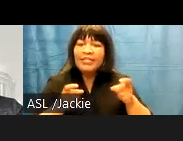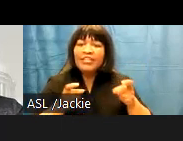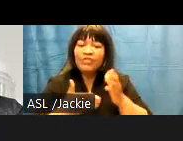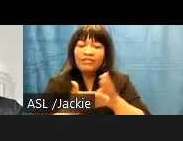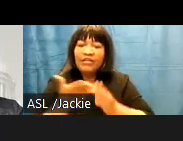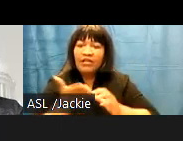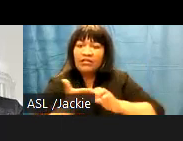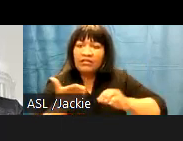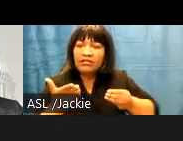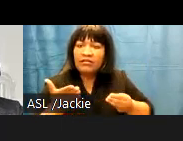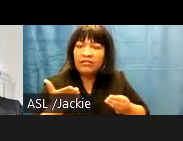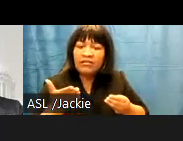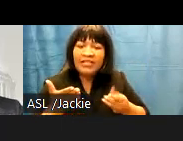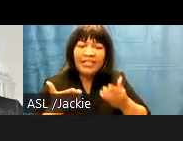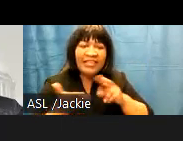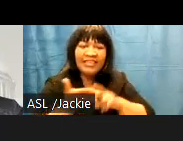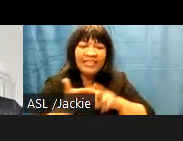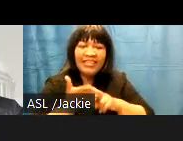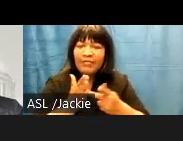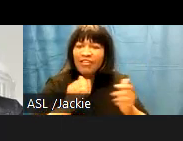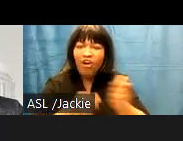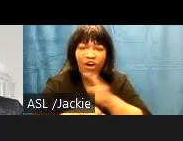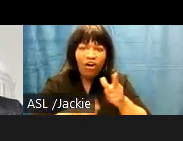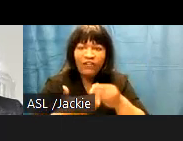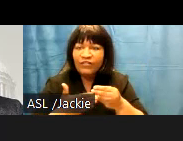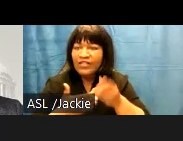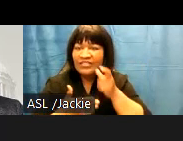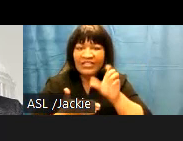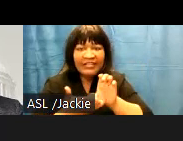So the money isn't -- all of the funds are not going to that individual.